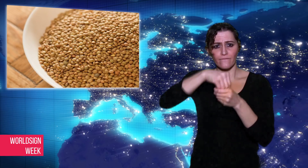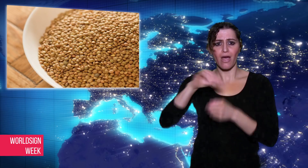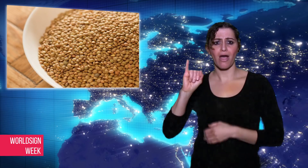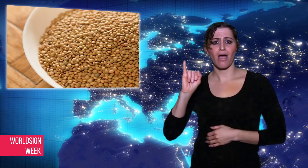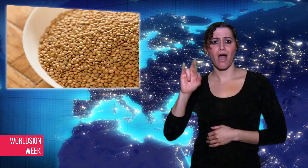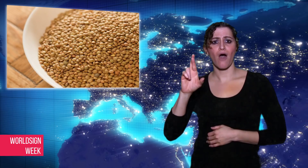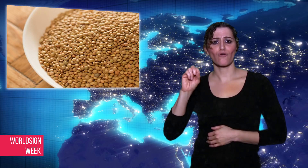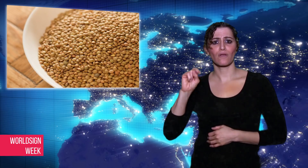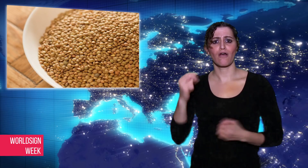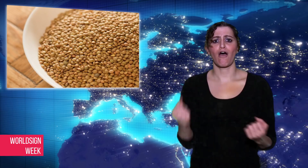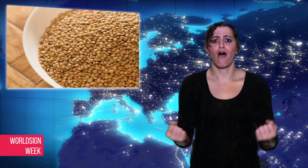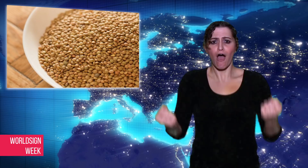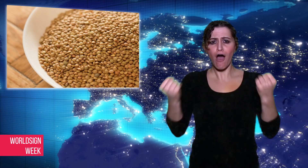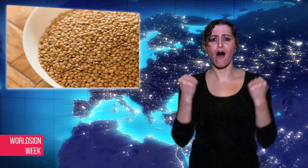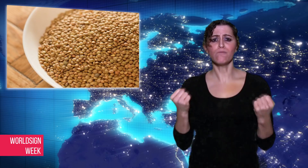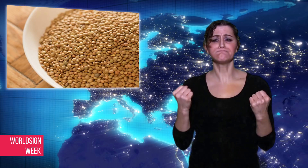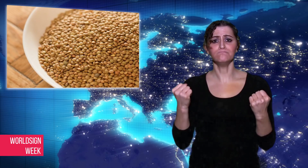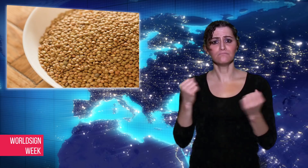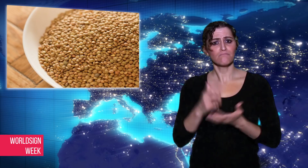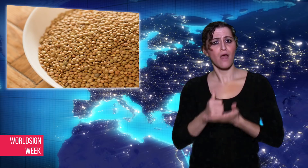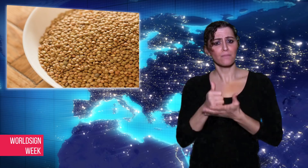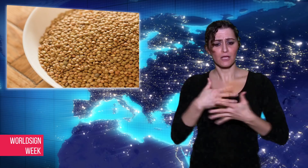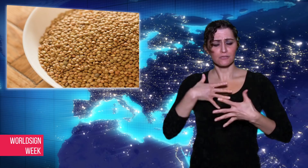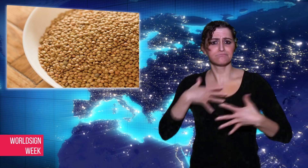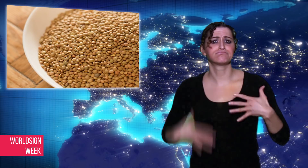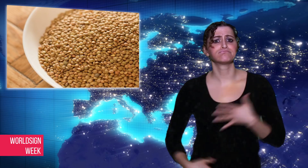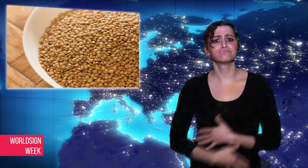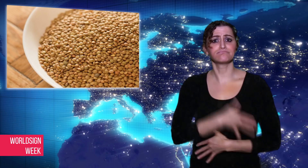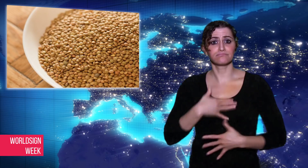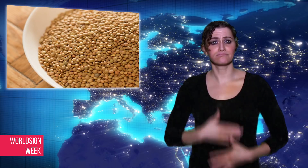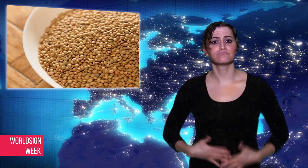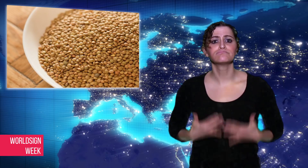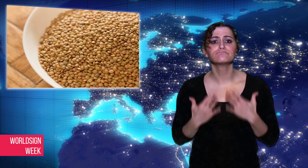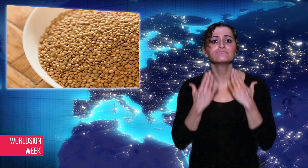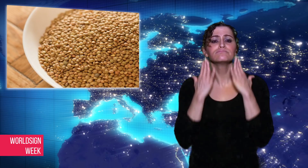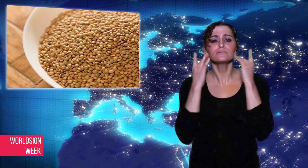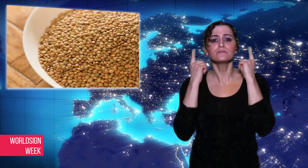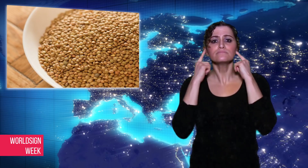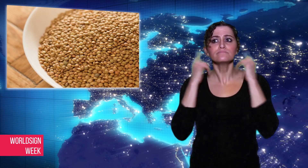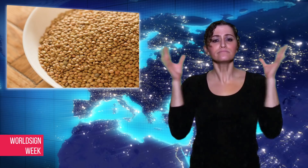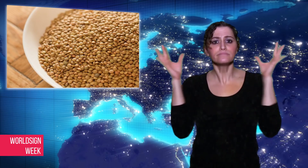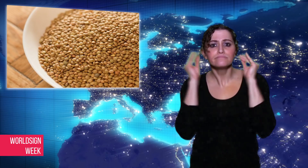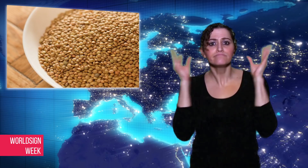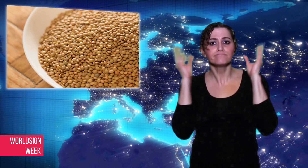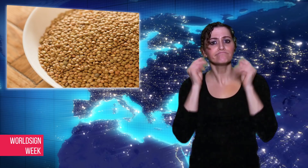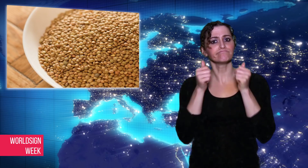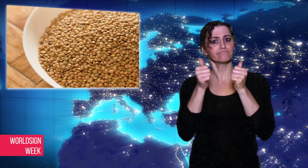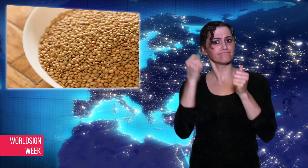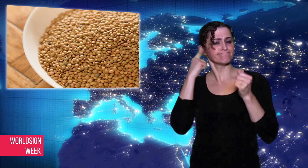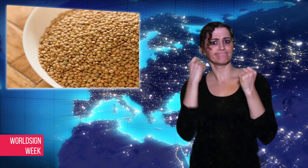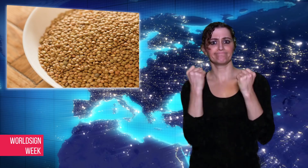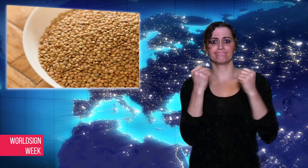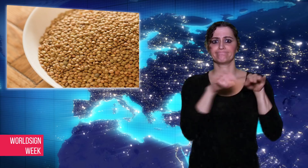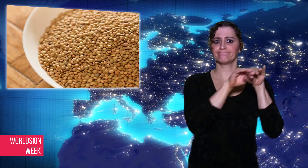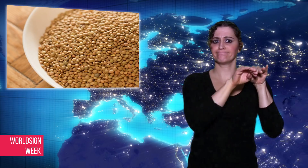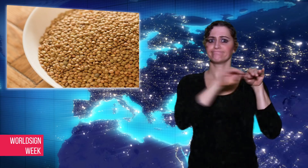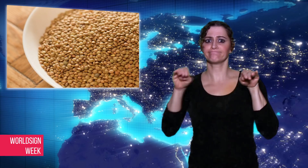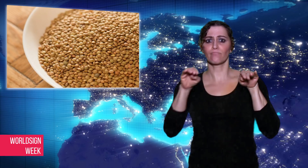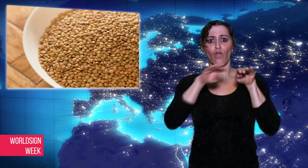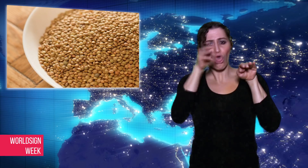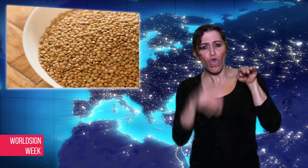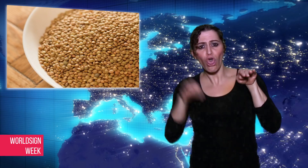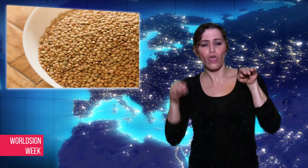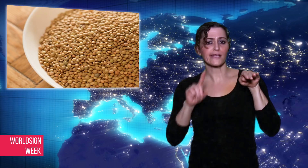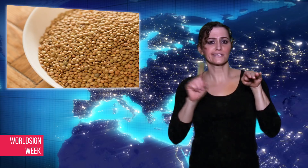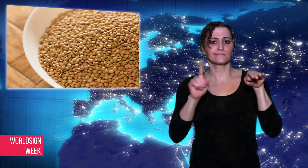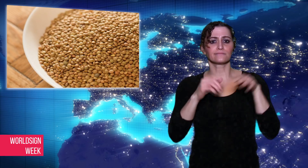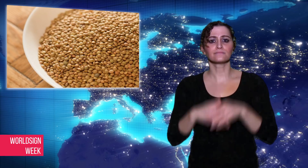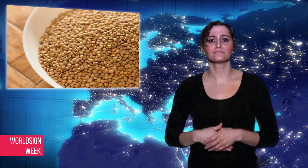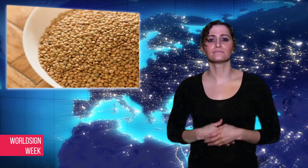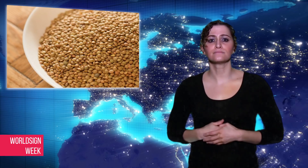mushrooms have lots of Vitamin D -